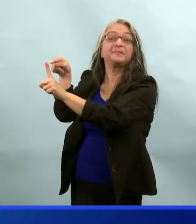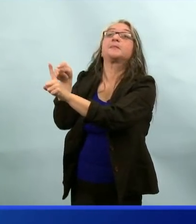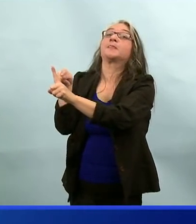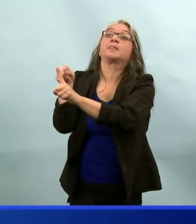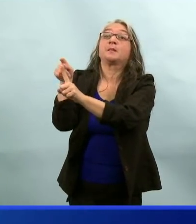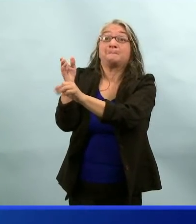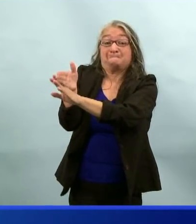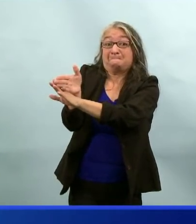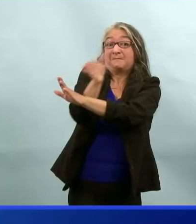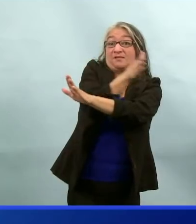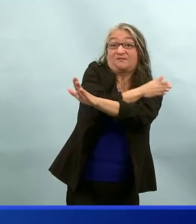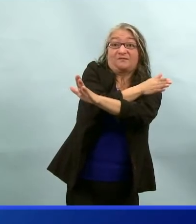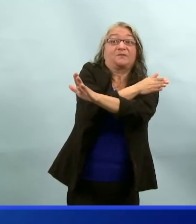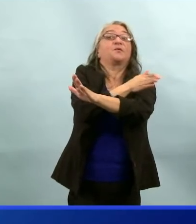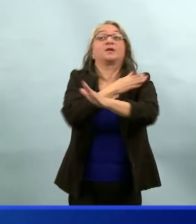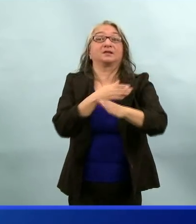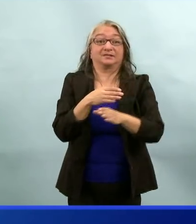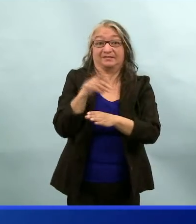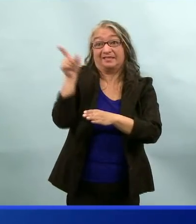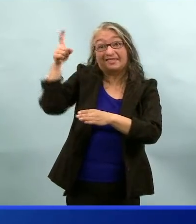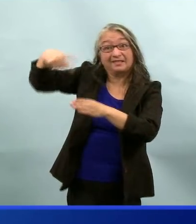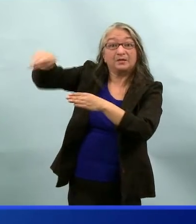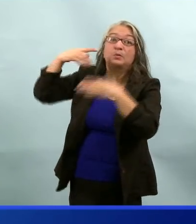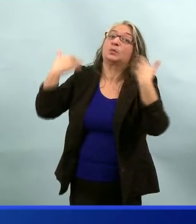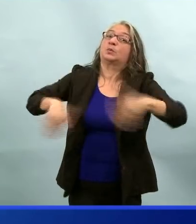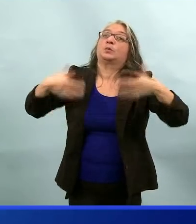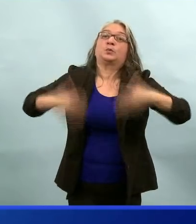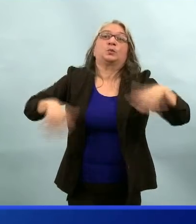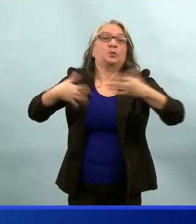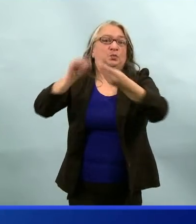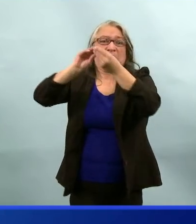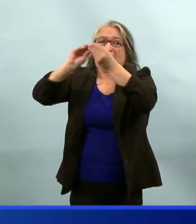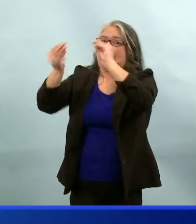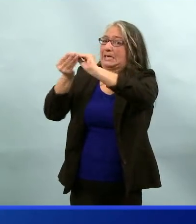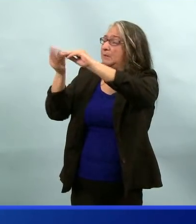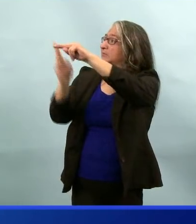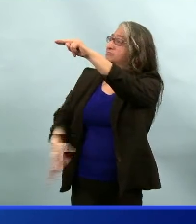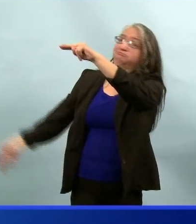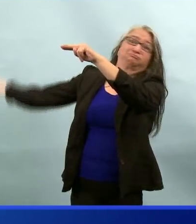one of the highest daily infection rates in the world with the delta variant spreading rapidly